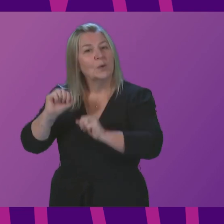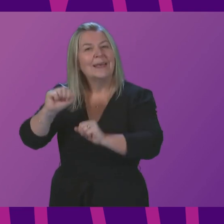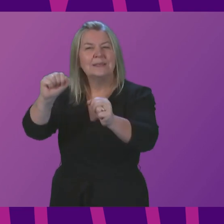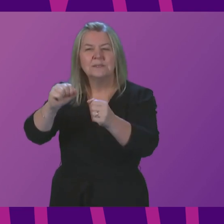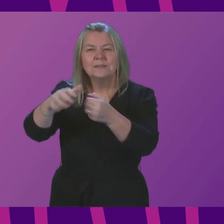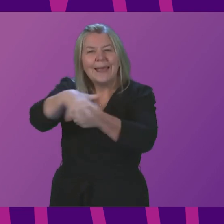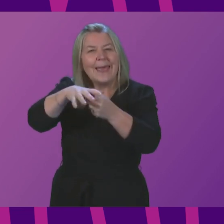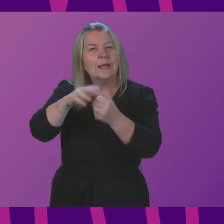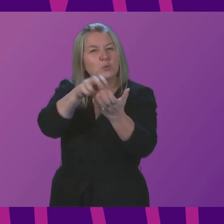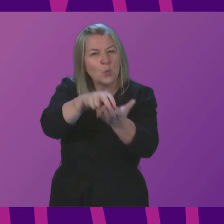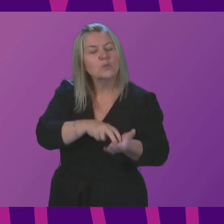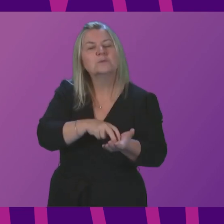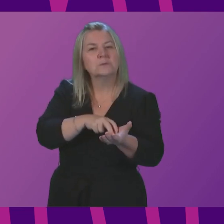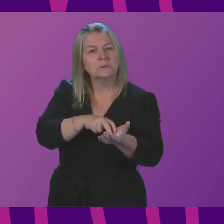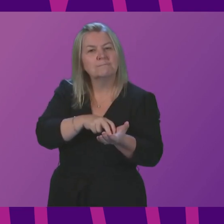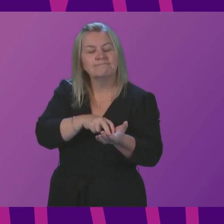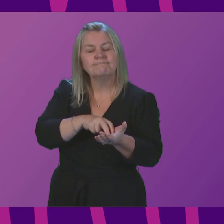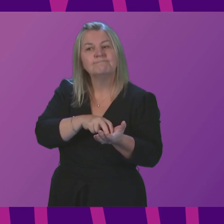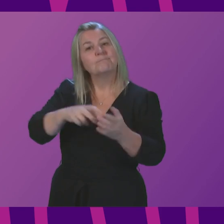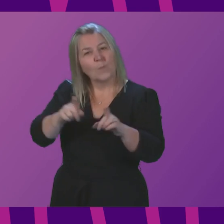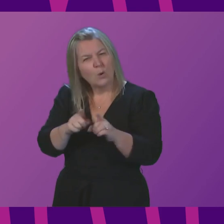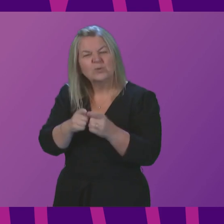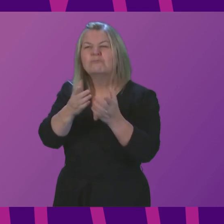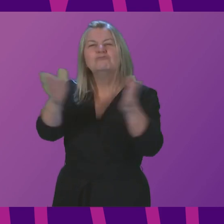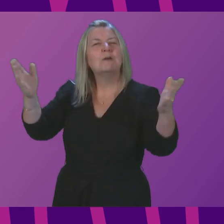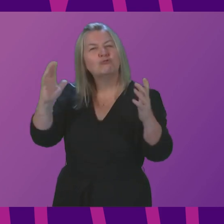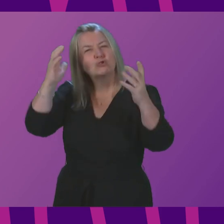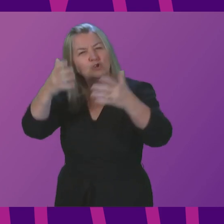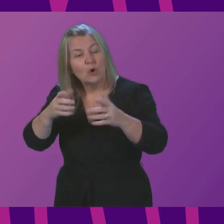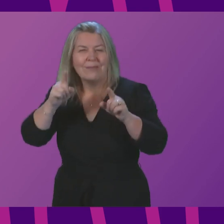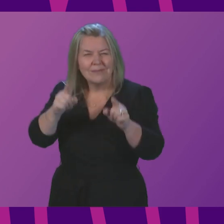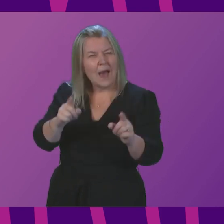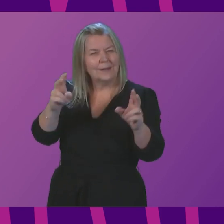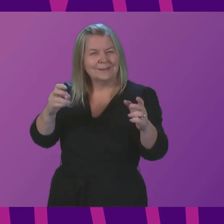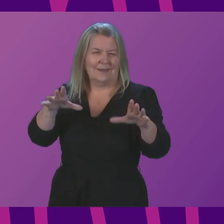Regarding the more general concerns about Aspergillus infections at the Queen Elizabeth